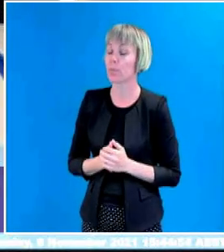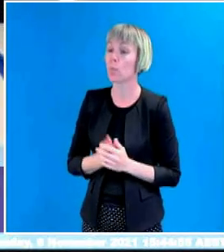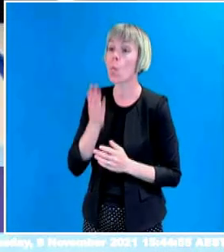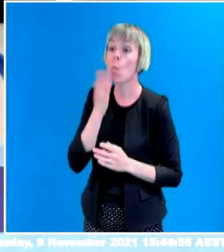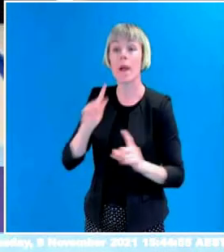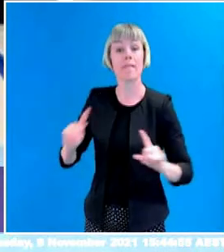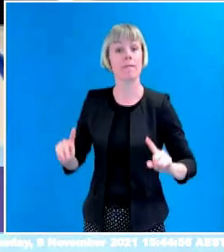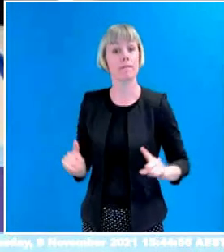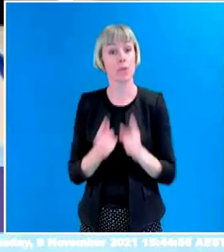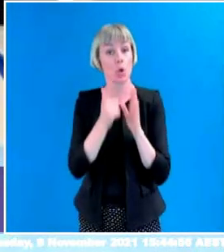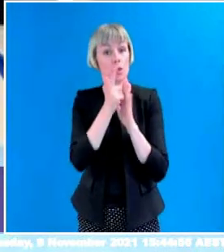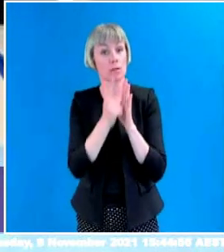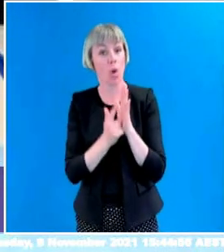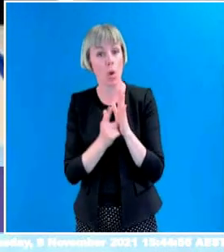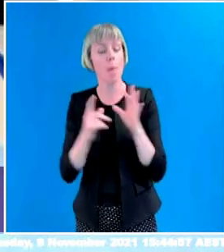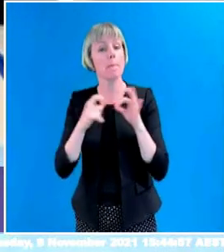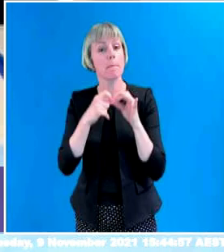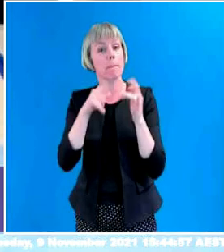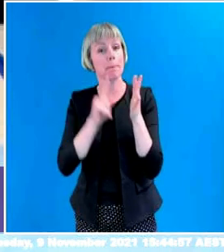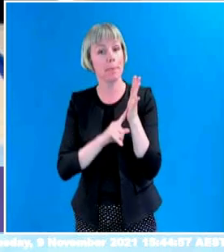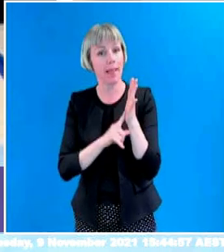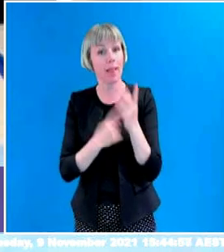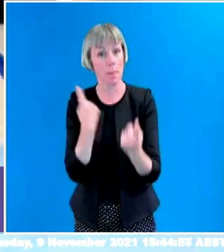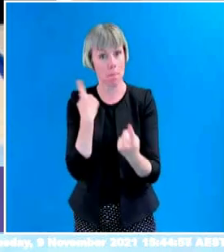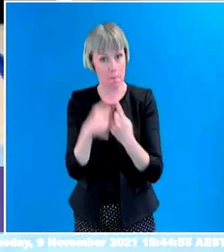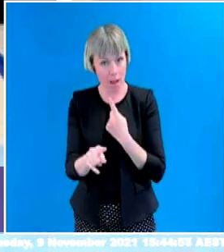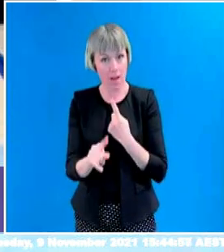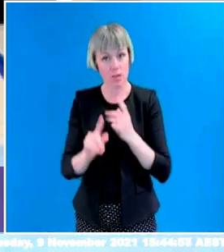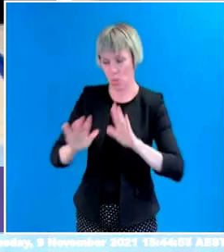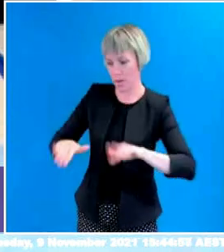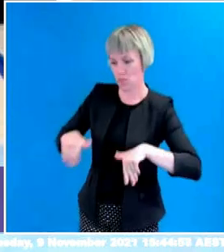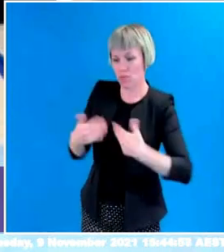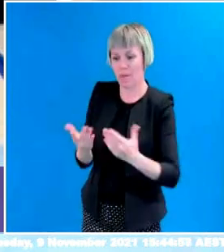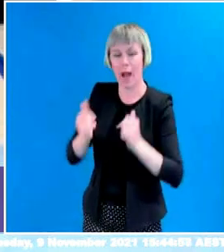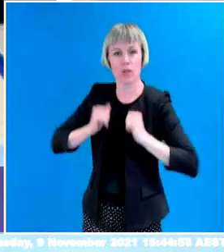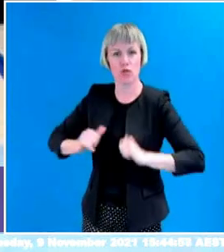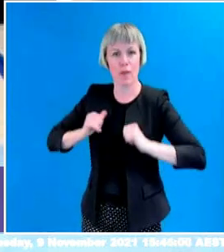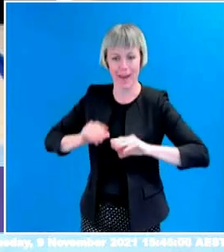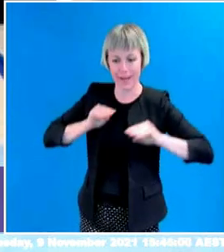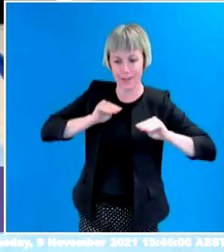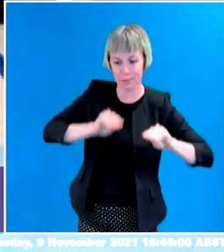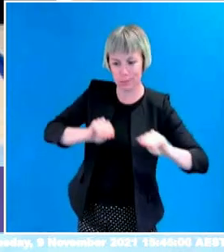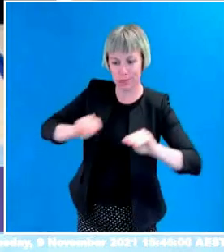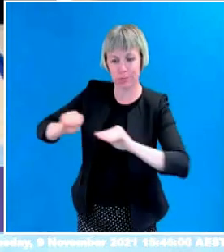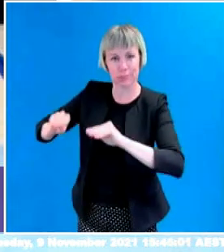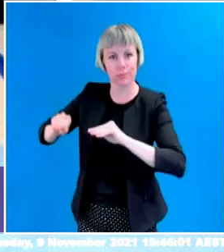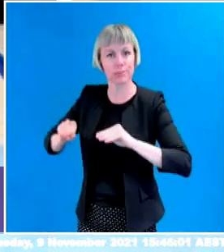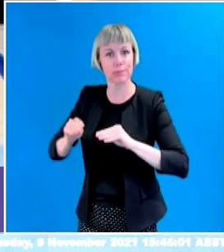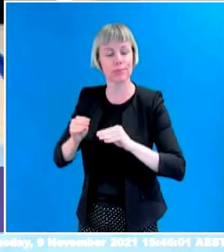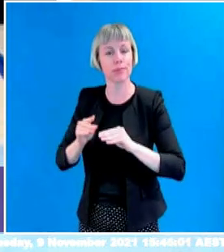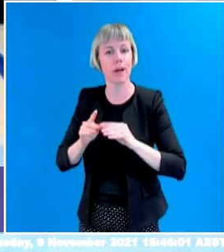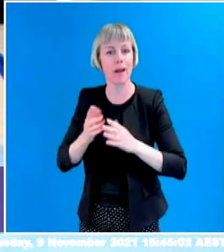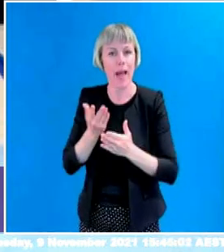government departments who prepare legislation on meeting the obligations of statements of compatibility.